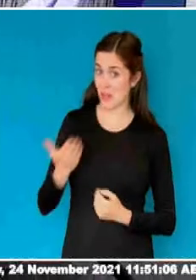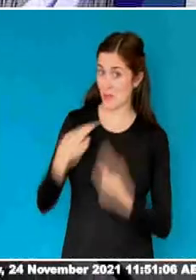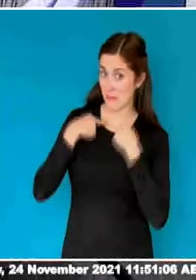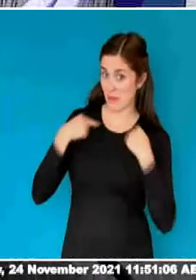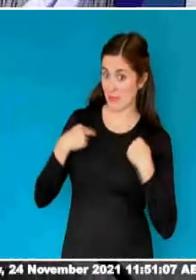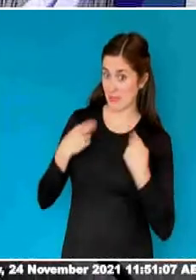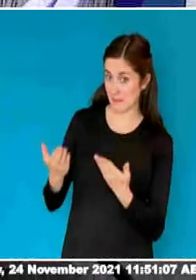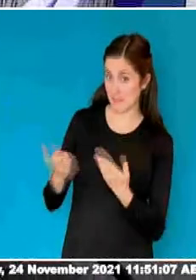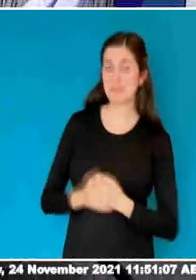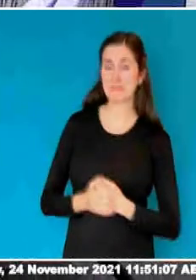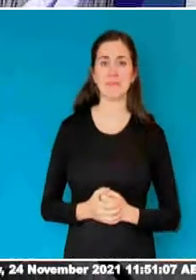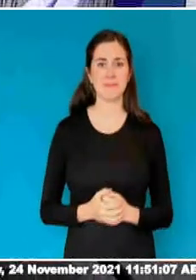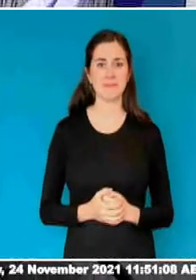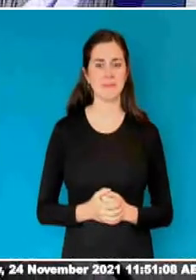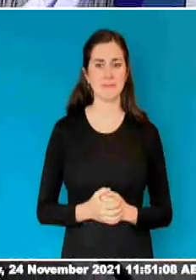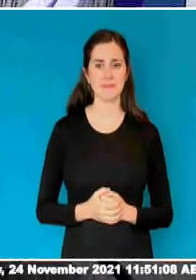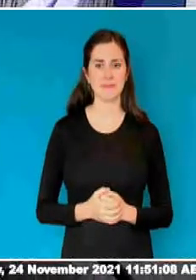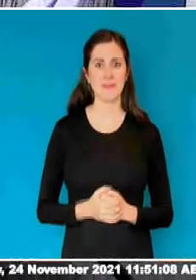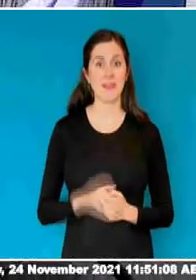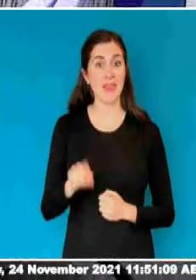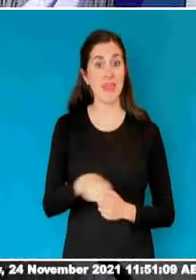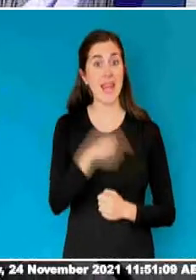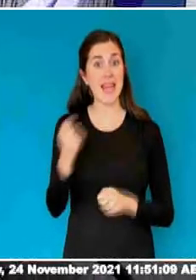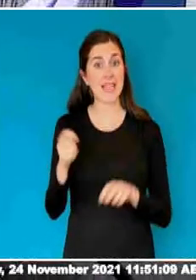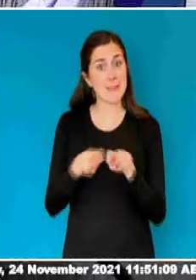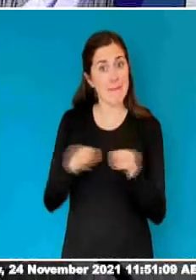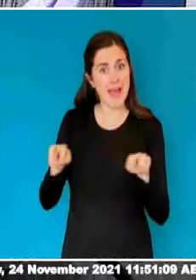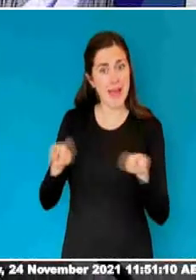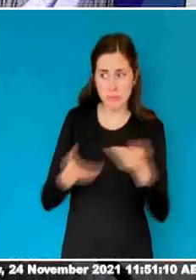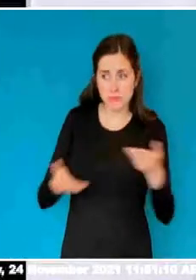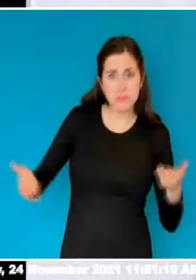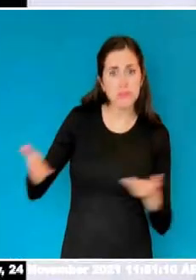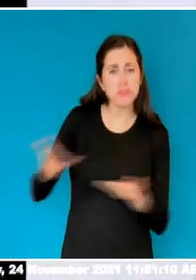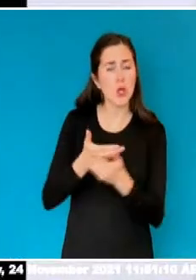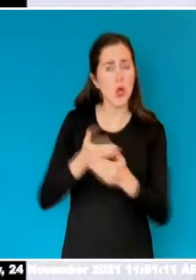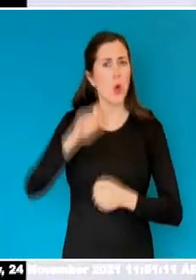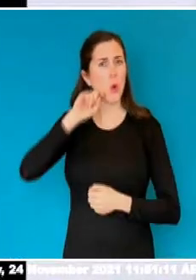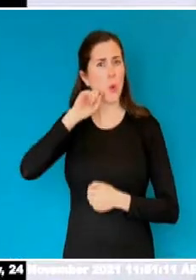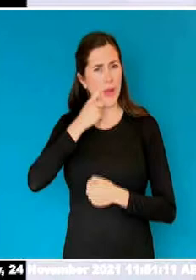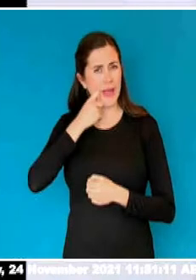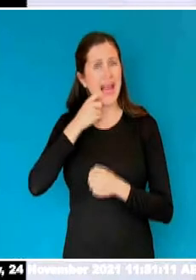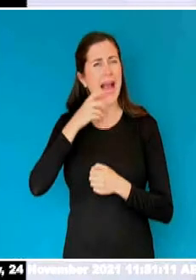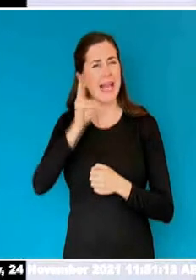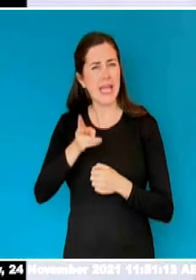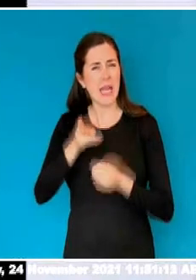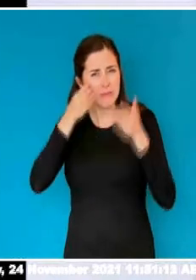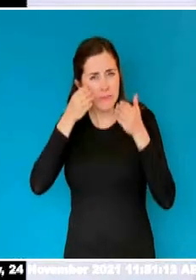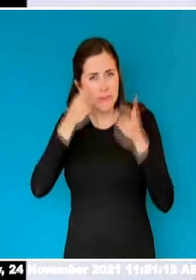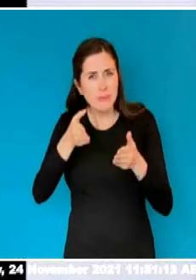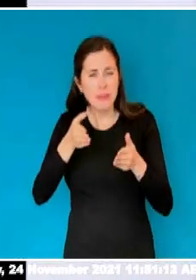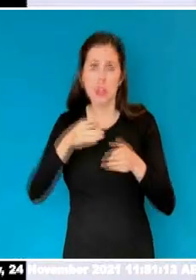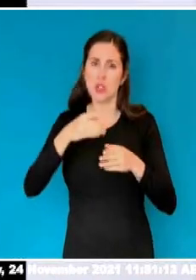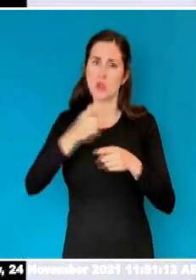In the next panel we're going to continue our focus on workplace adjustments but this